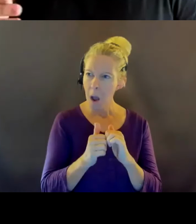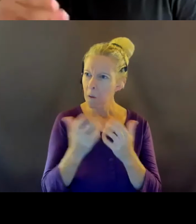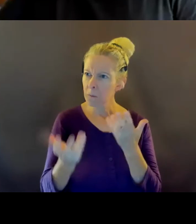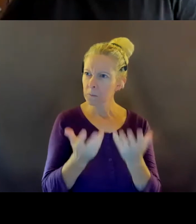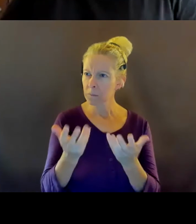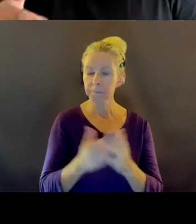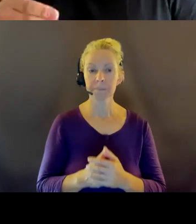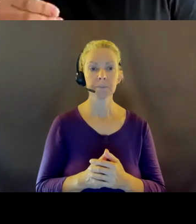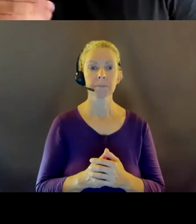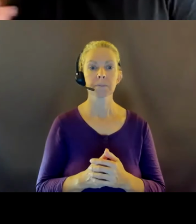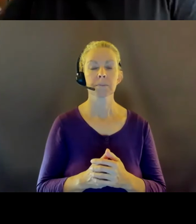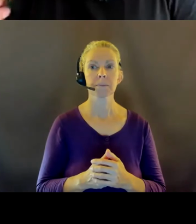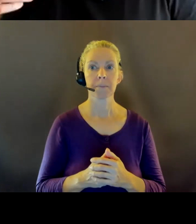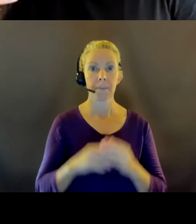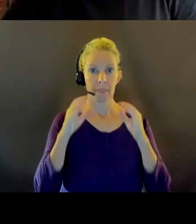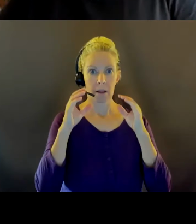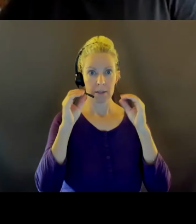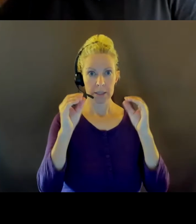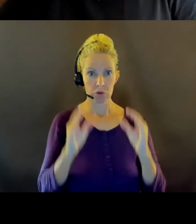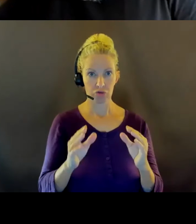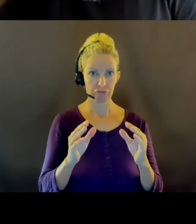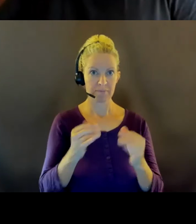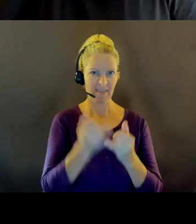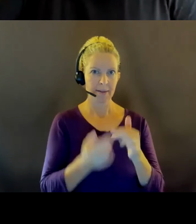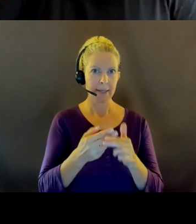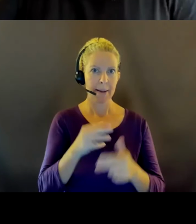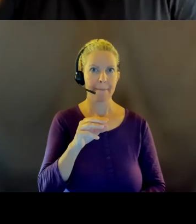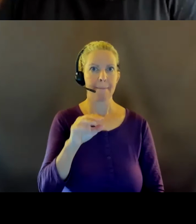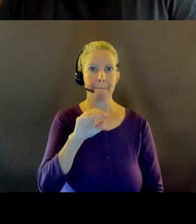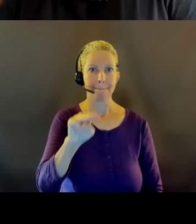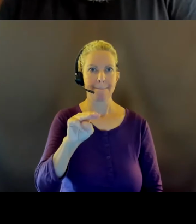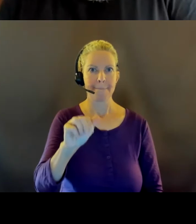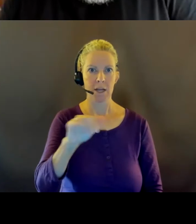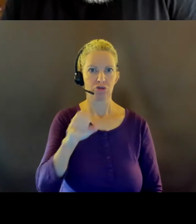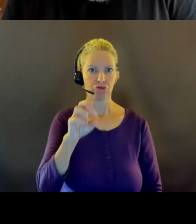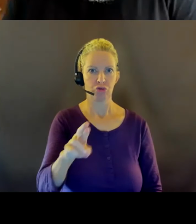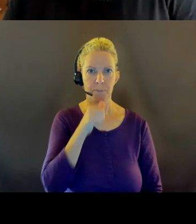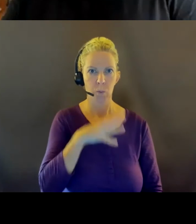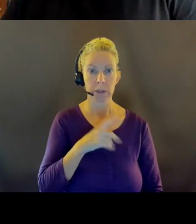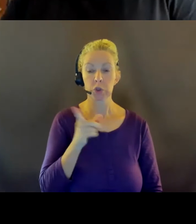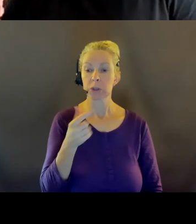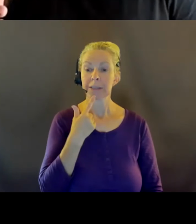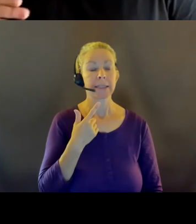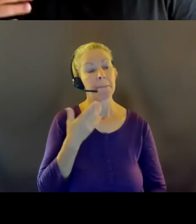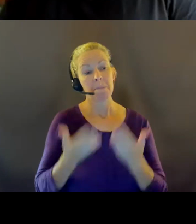The teacher, Mrs. Major says I didn't study as hard as I thought or I was inattentive